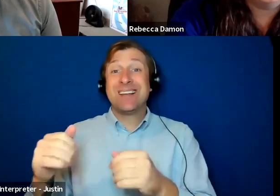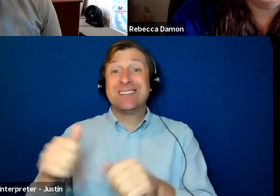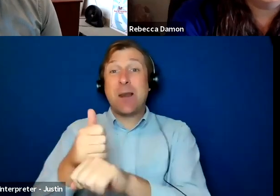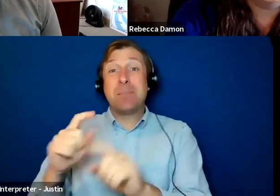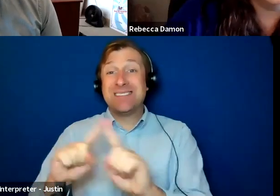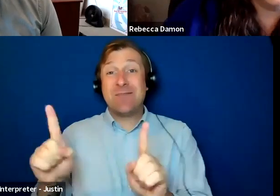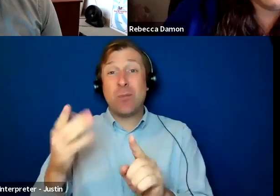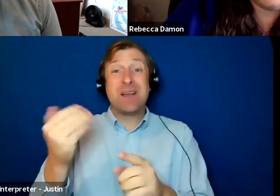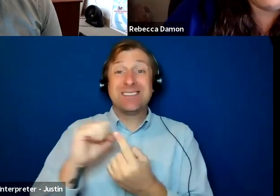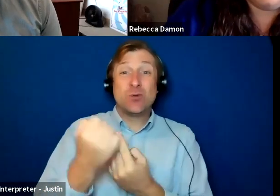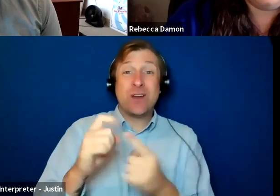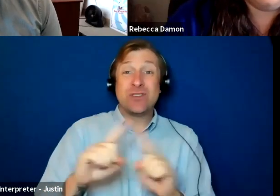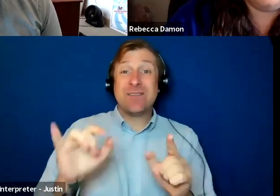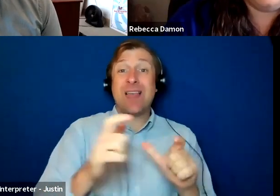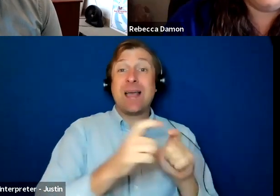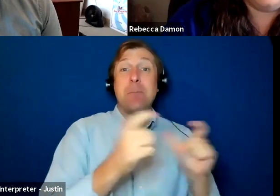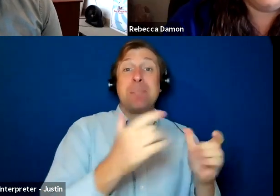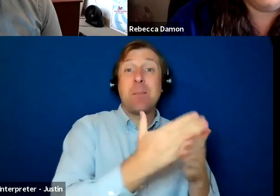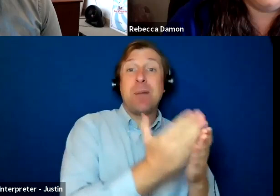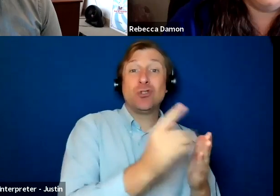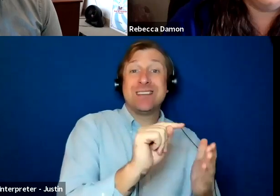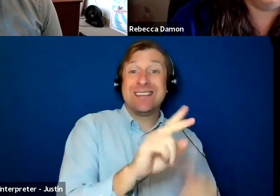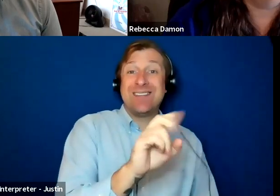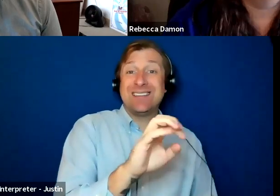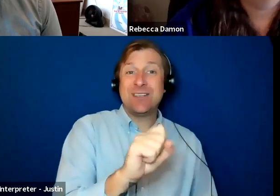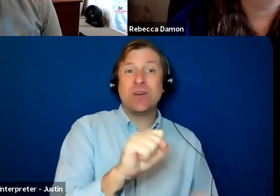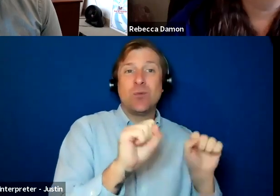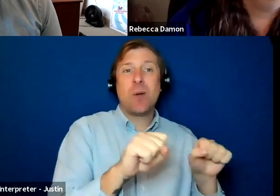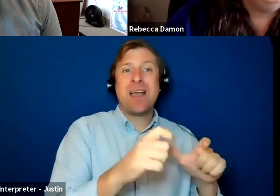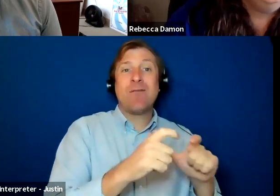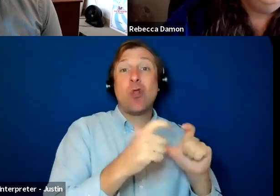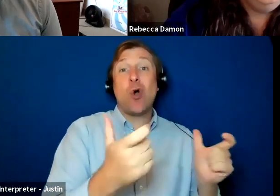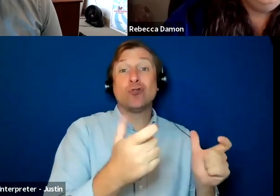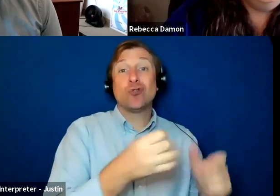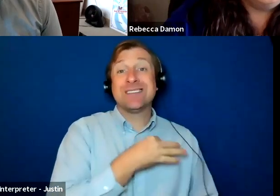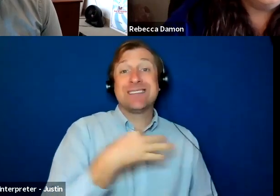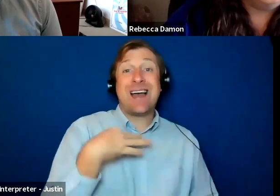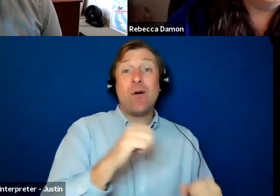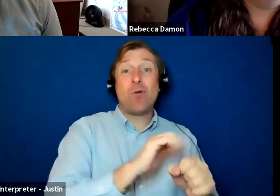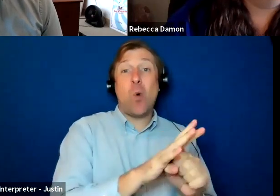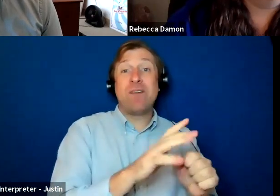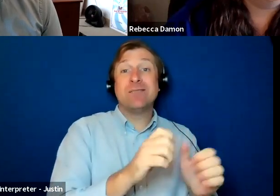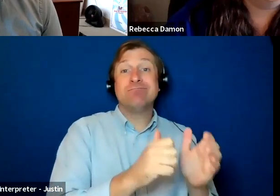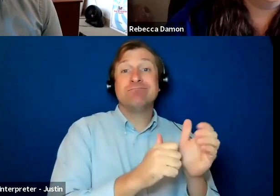on a large budget television series, you will probably have a larger COVID compliance staff than you have on say a web series,